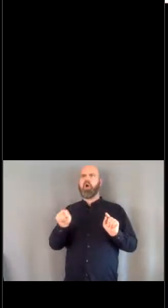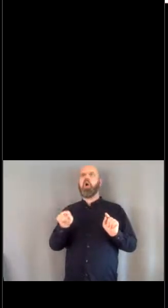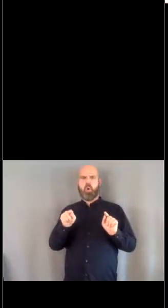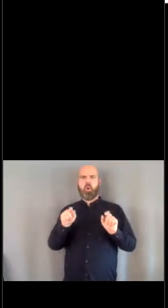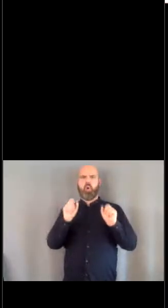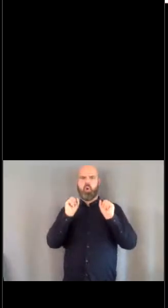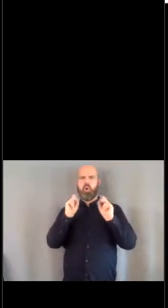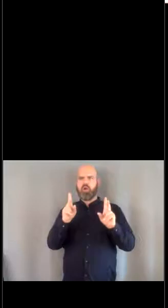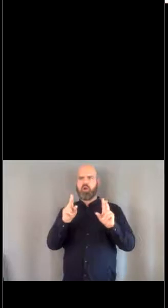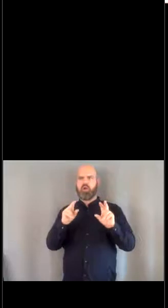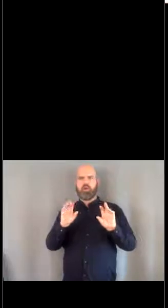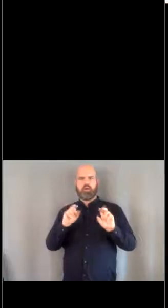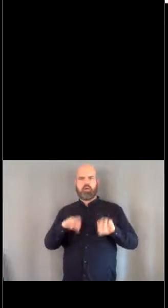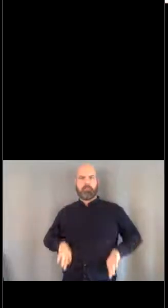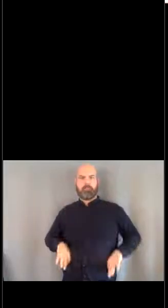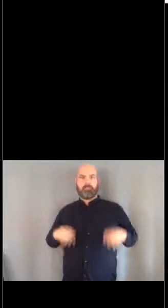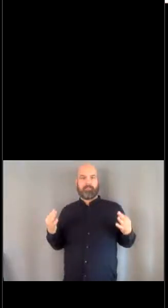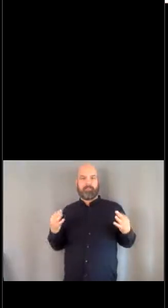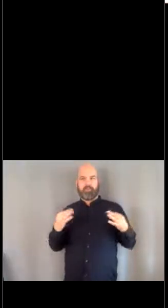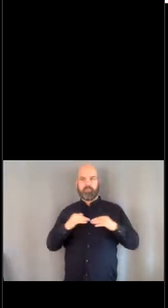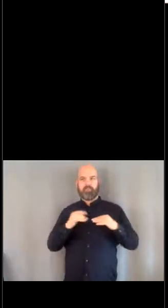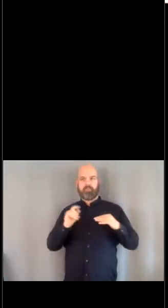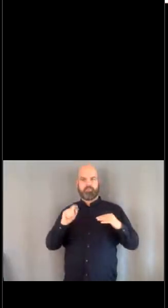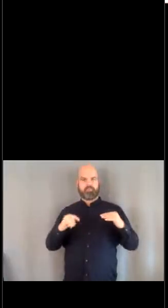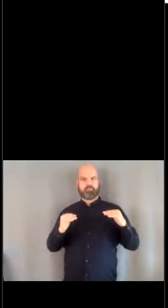so that we factor in the extra costs of disability,